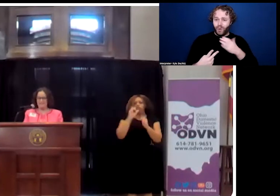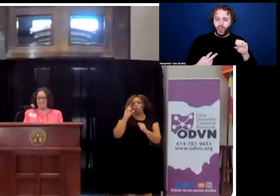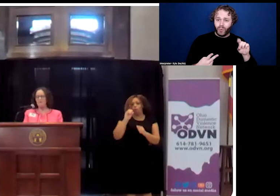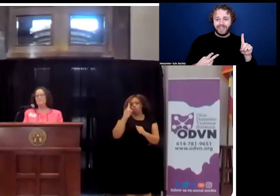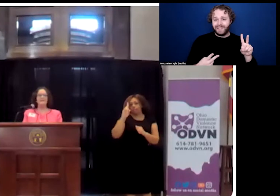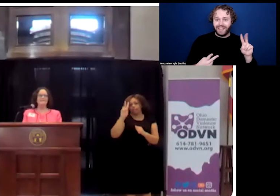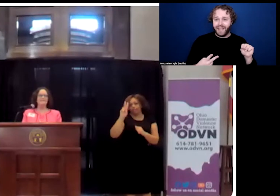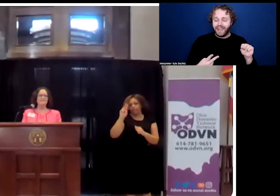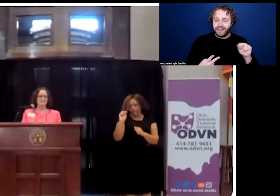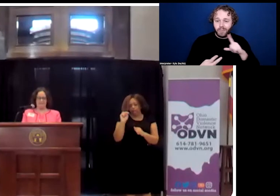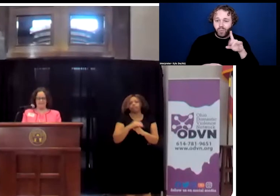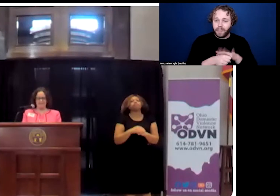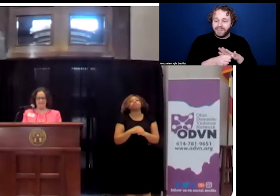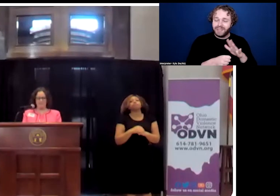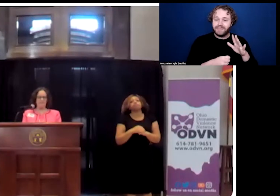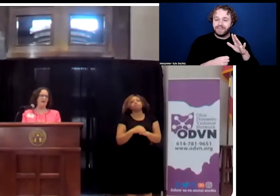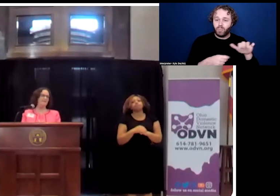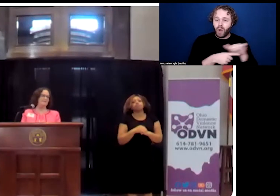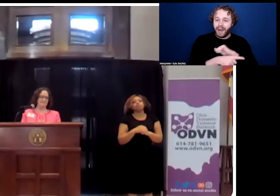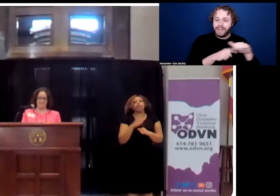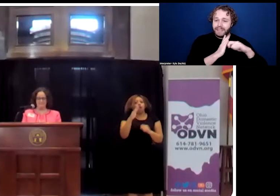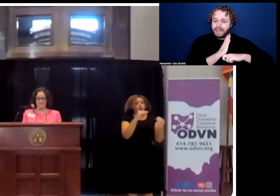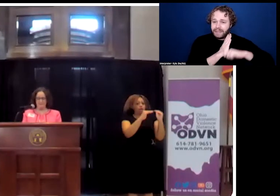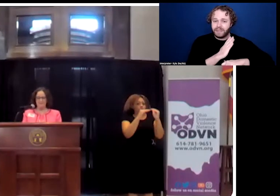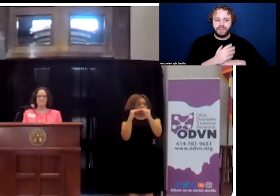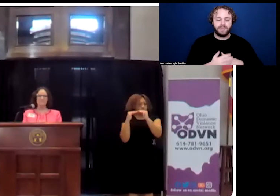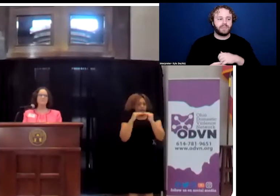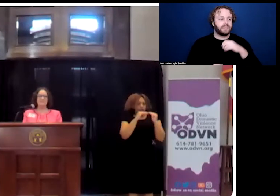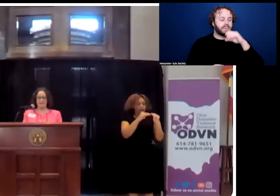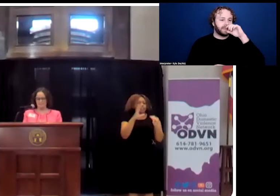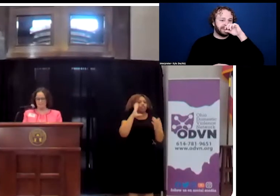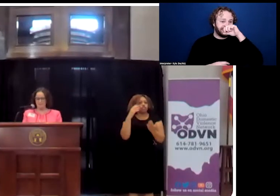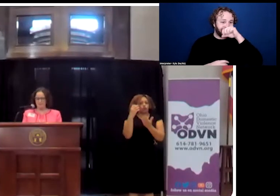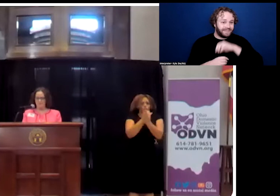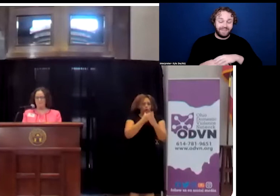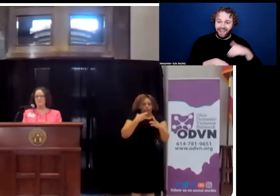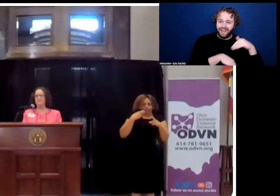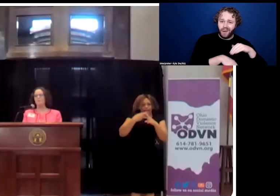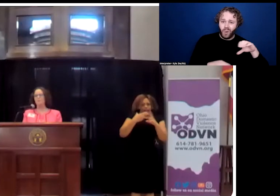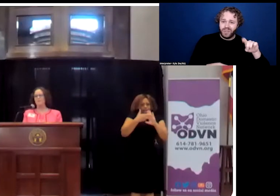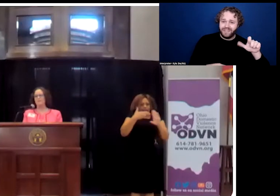at ODVN and among her colleagues. She's earned a name for being a forward thinker.